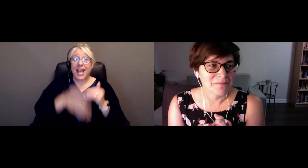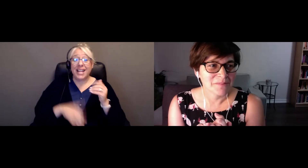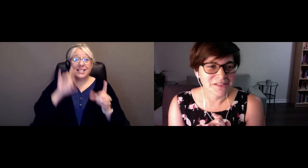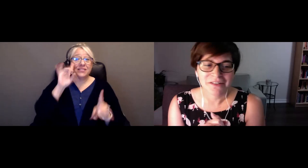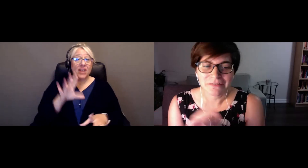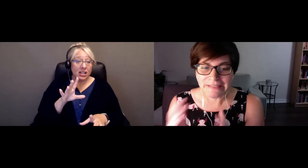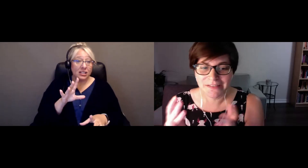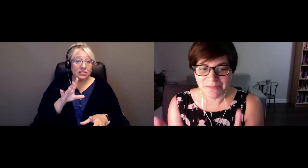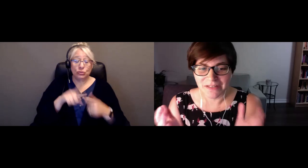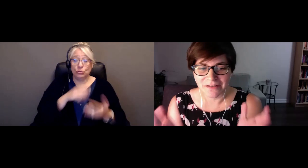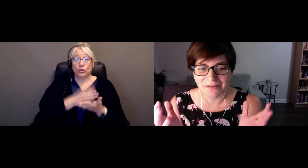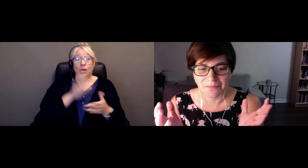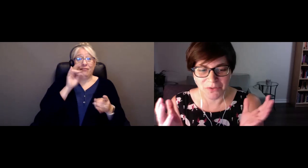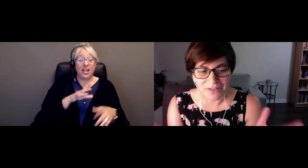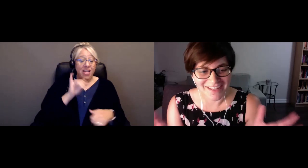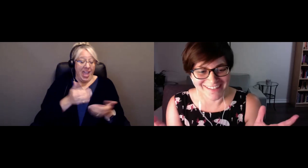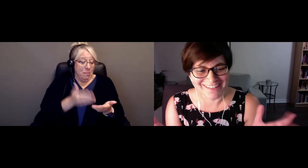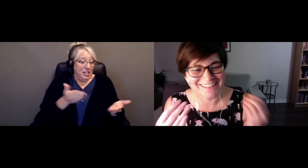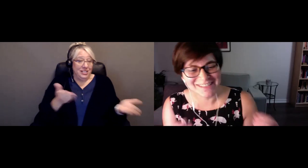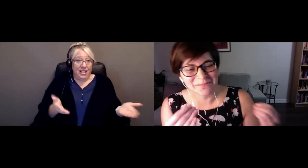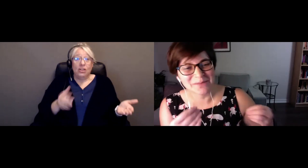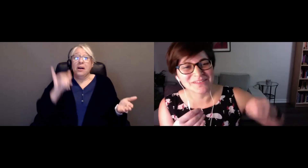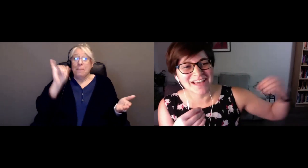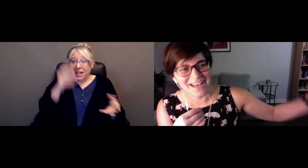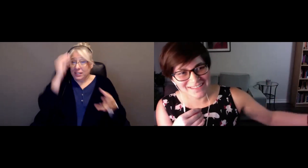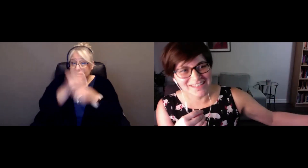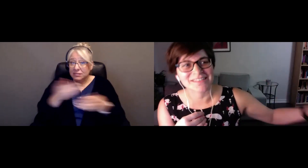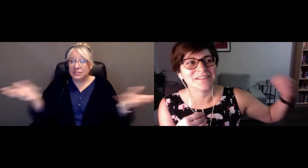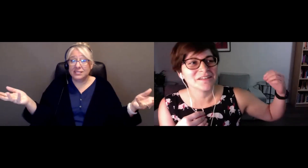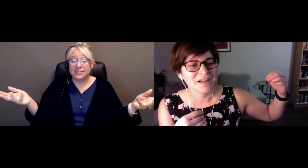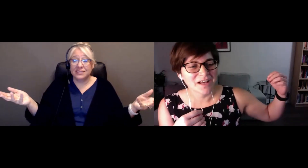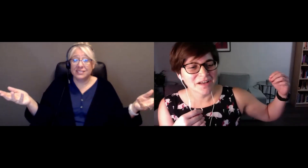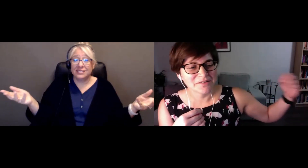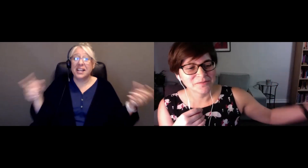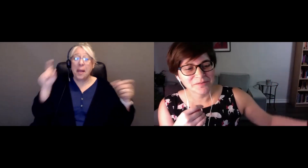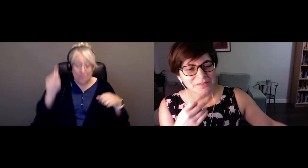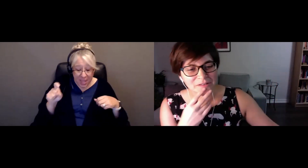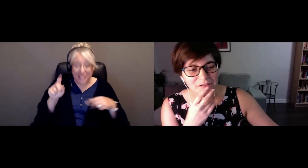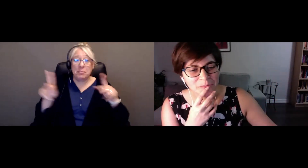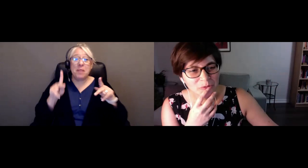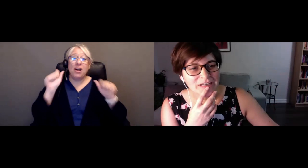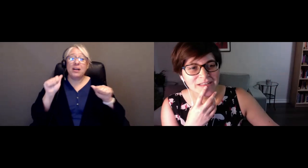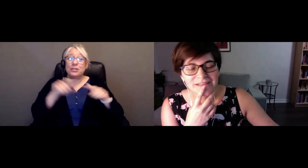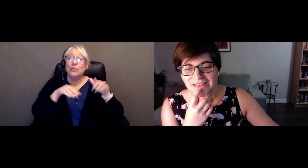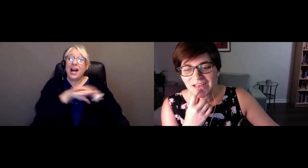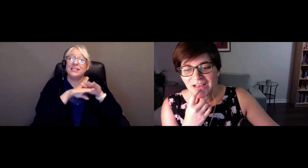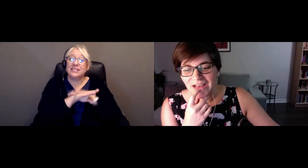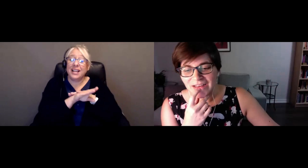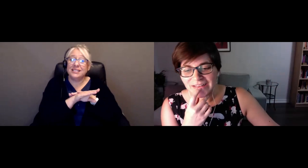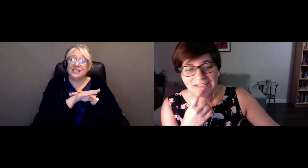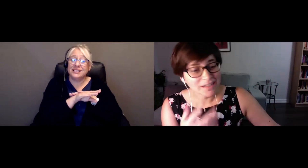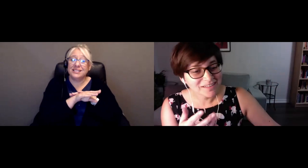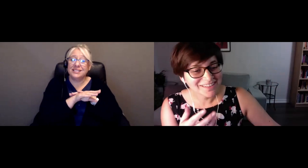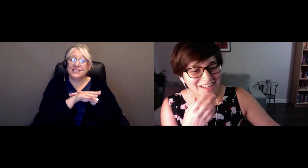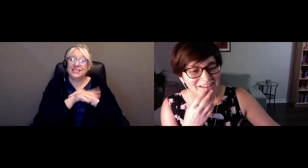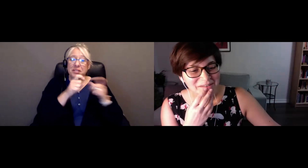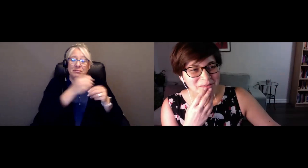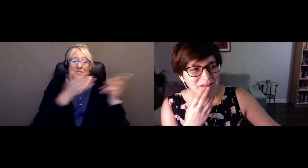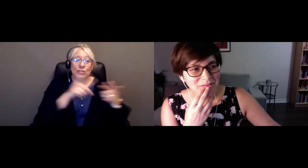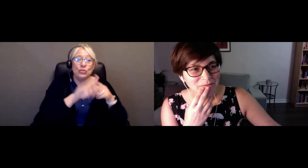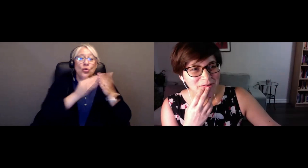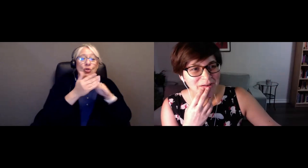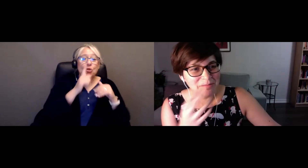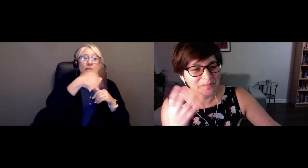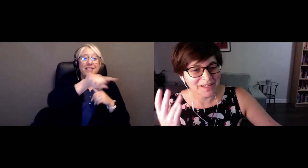that material needs to be communicated, it needs to be able to access communities in need of